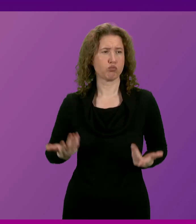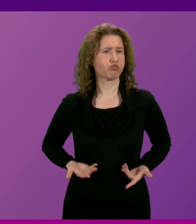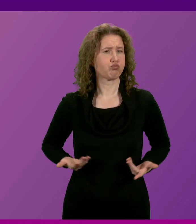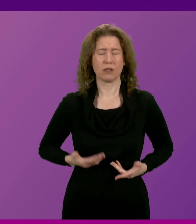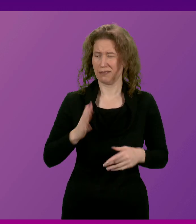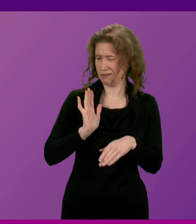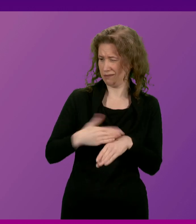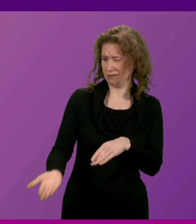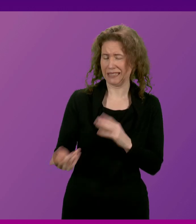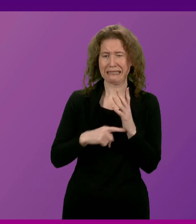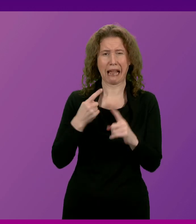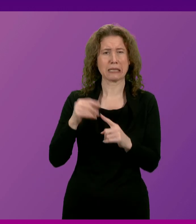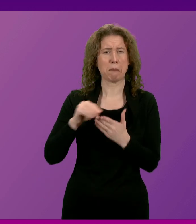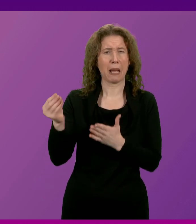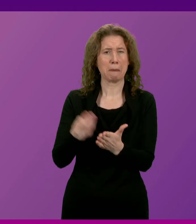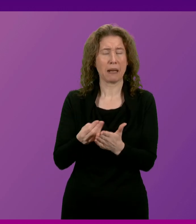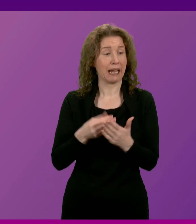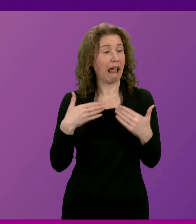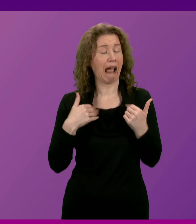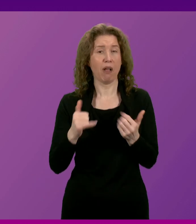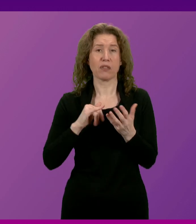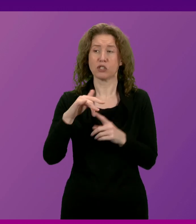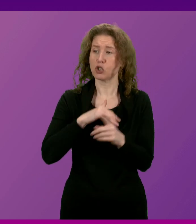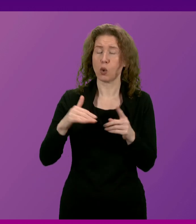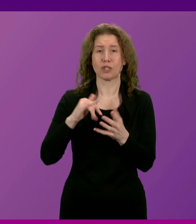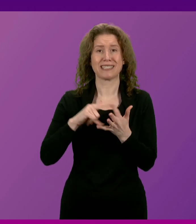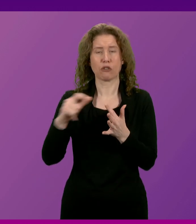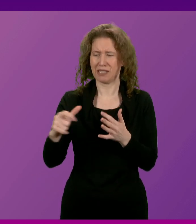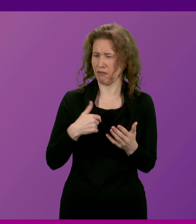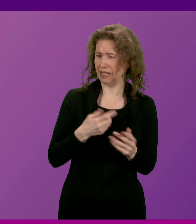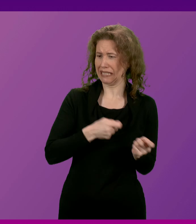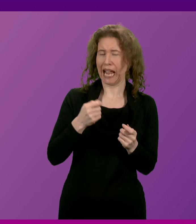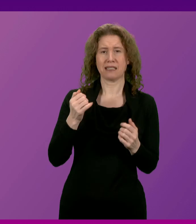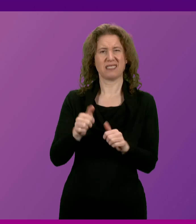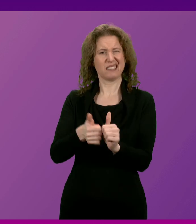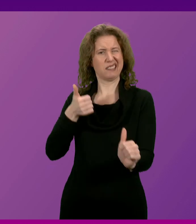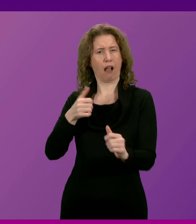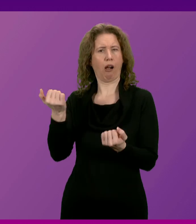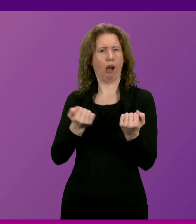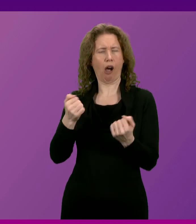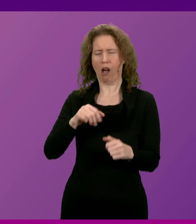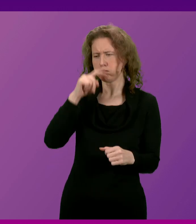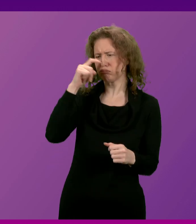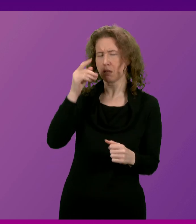taxpayers’ money. The Cabinet Secretary for Health and Social Care, Neil Gray, takes limos to the football, and John Swinney wastes cash on a national care